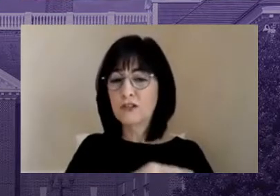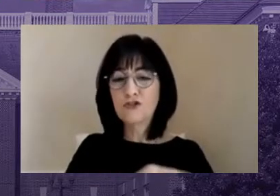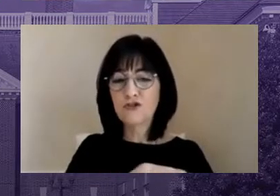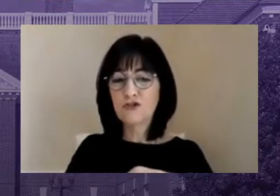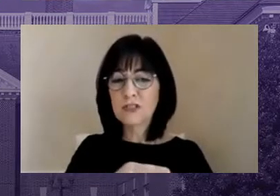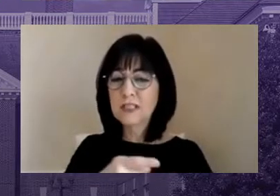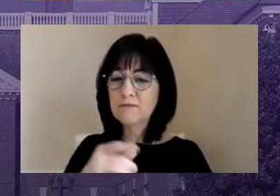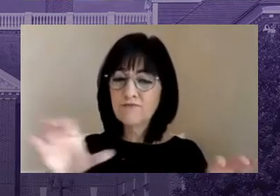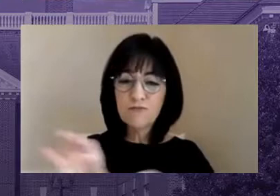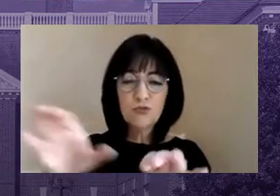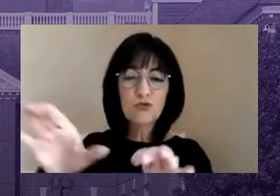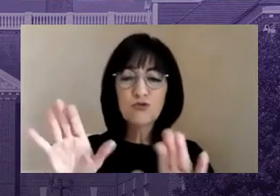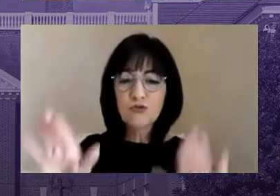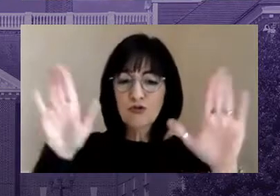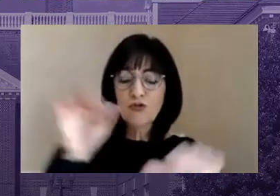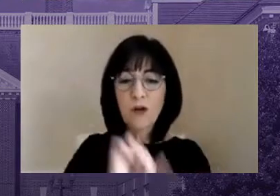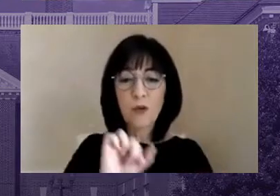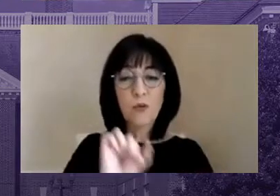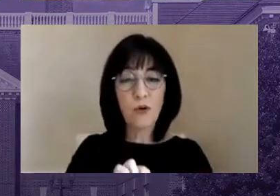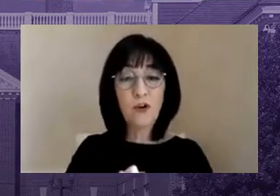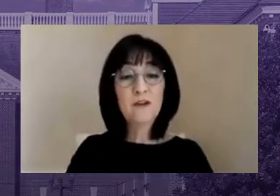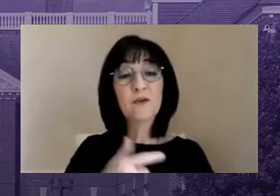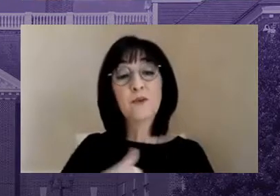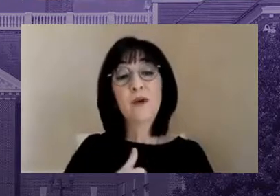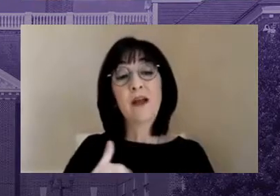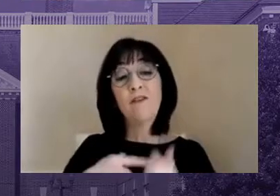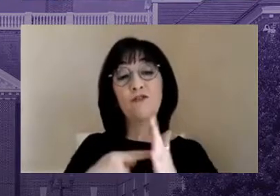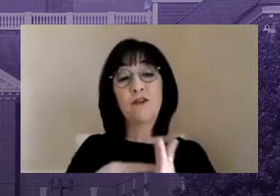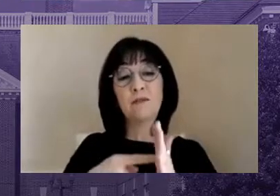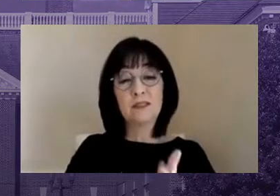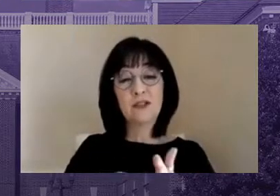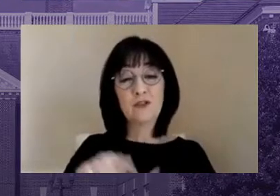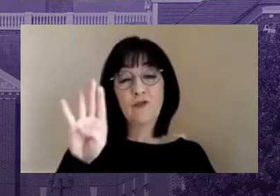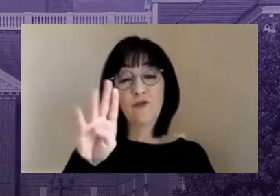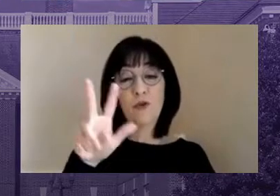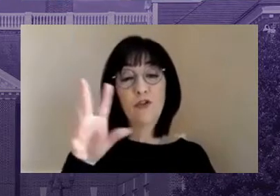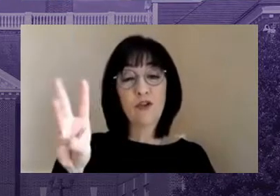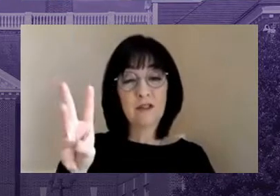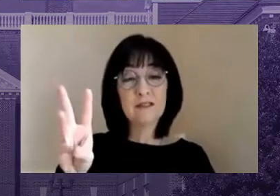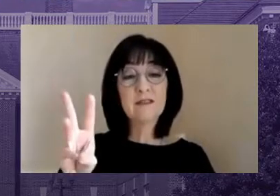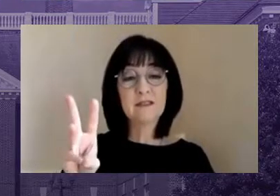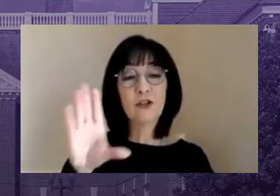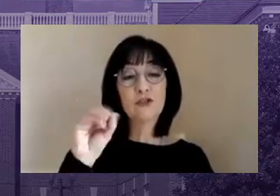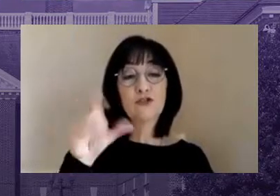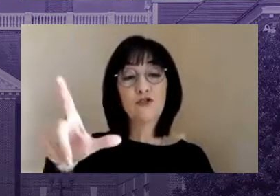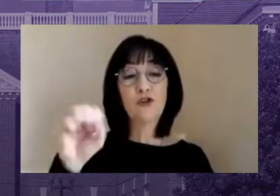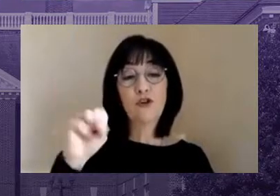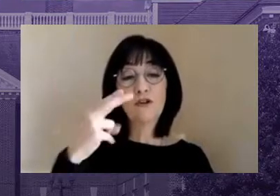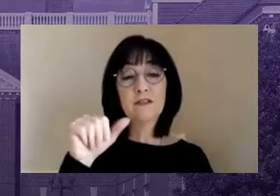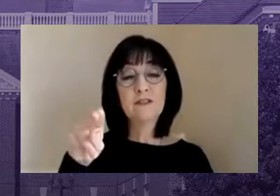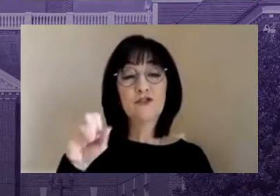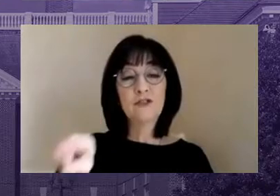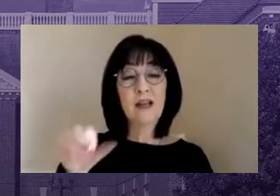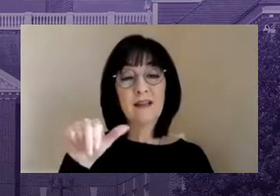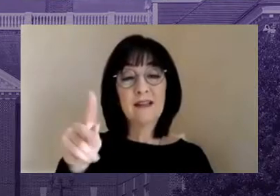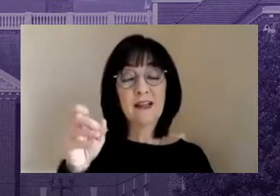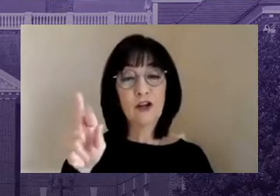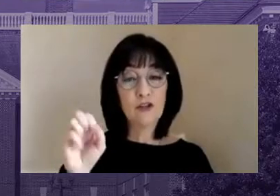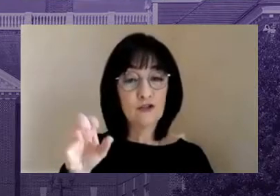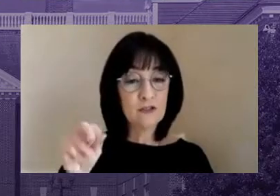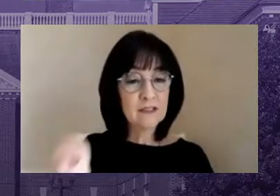from the 436 Air Lift at the base, Colonel Shanon Anderson, Major Kady Griffin, we'll hear from them